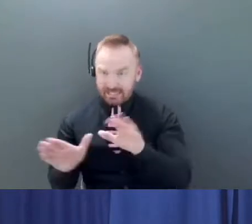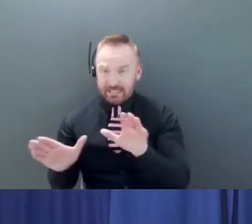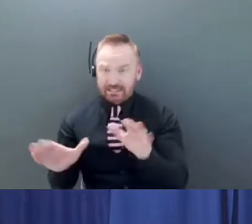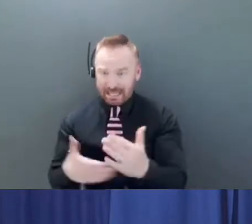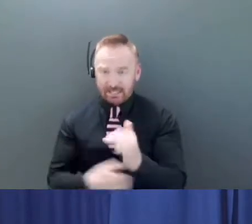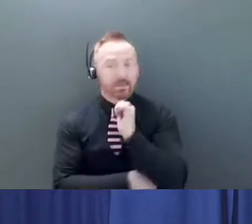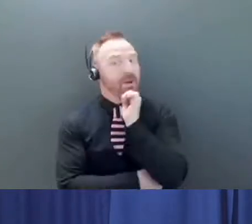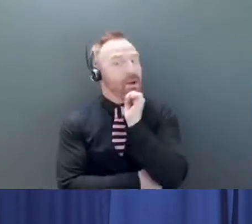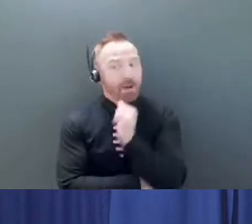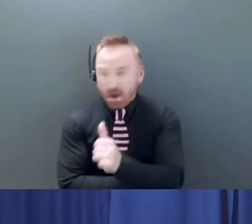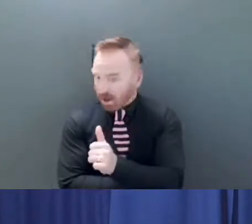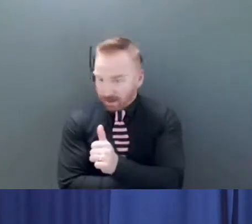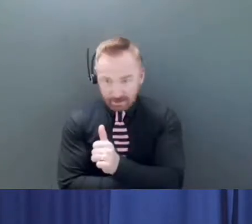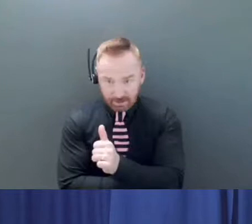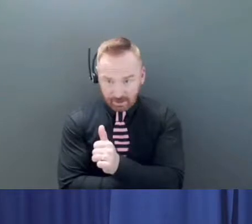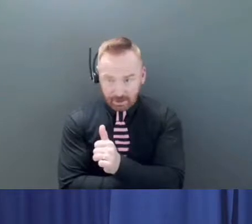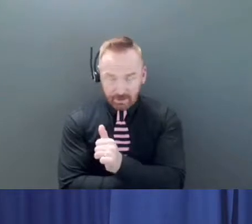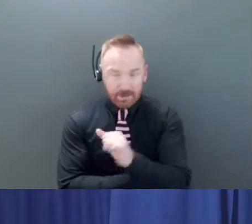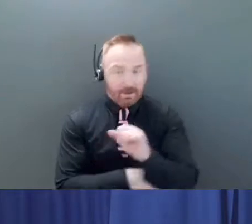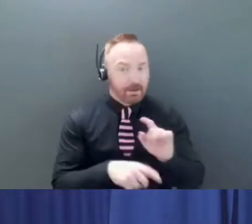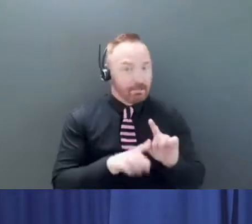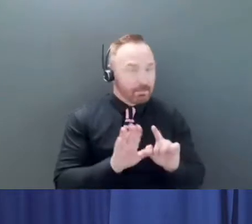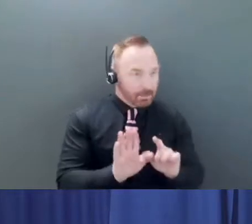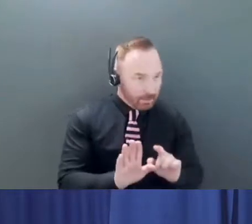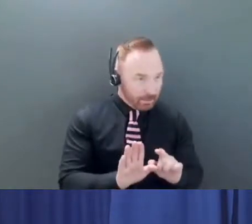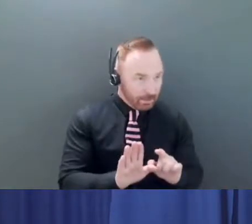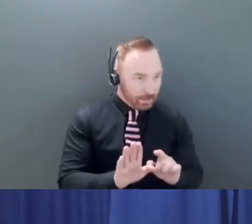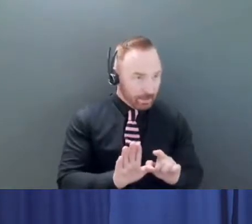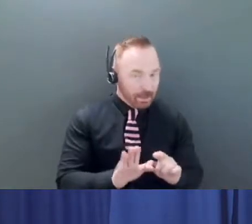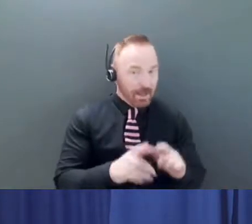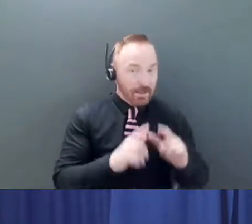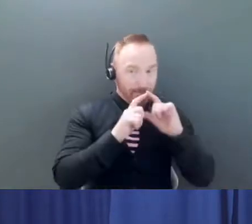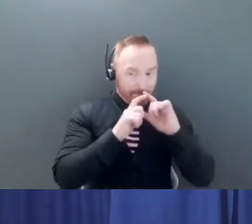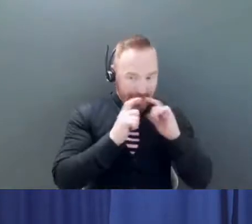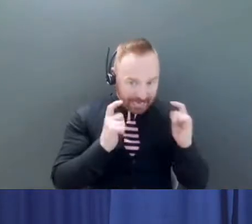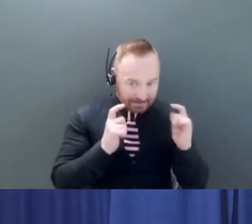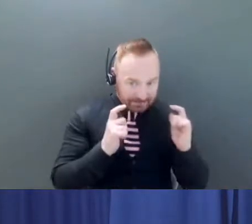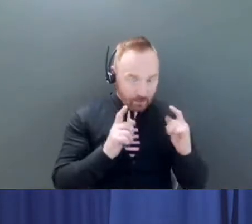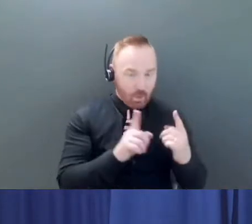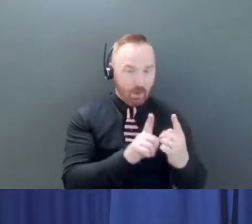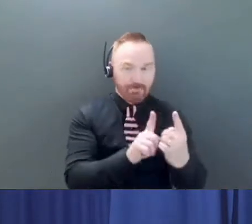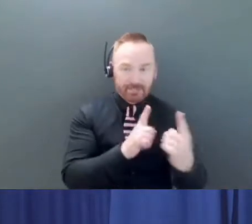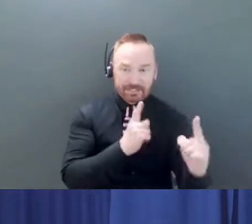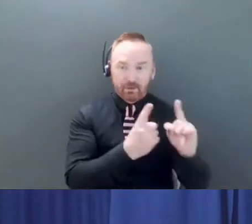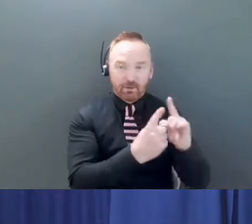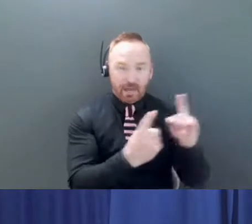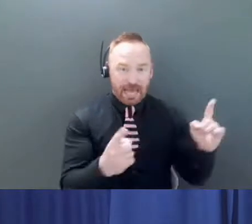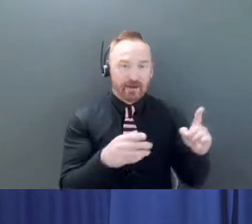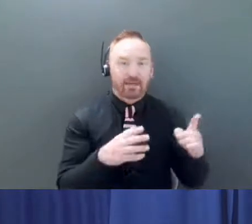wear masks in the classroom. But they will be required to wear masks and maintain physical distancing in the public spaces